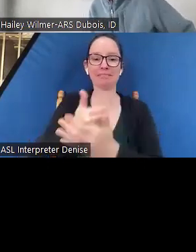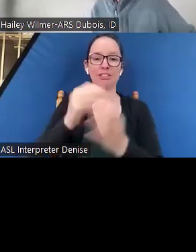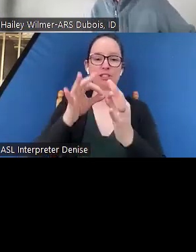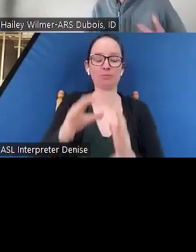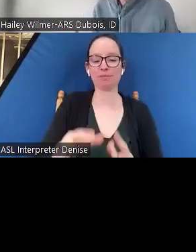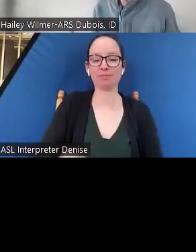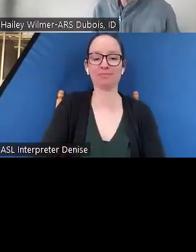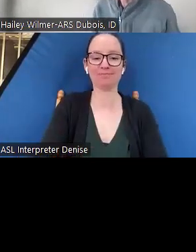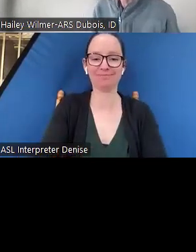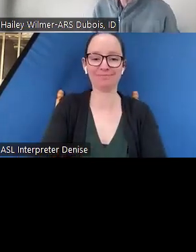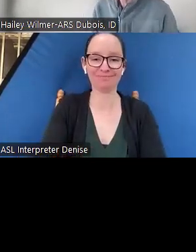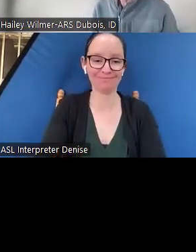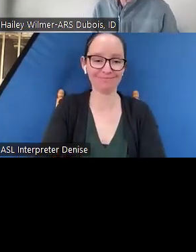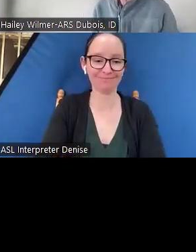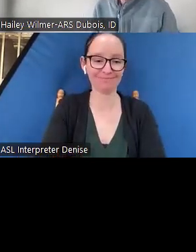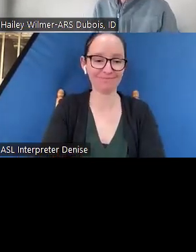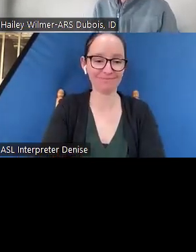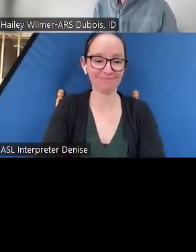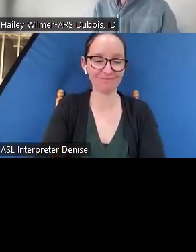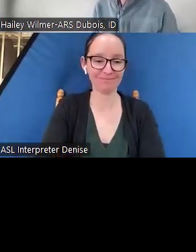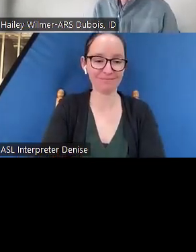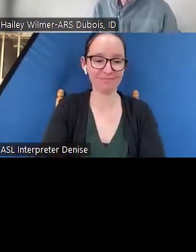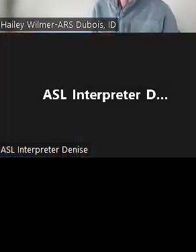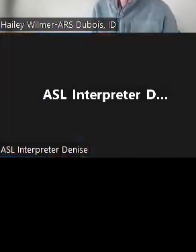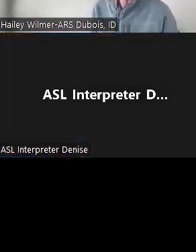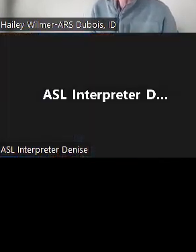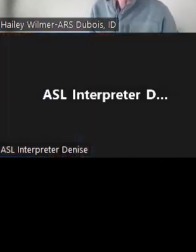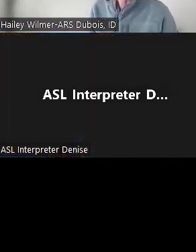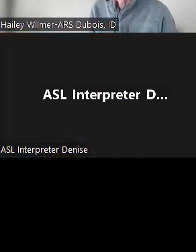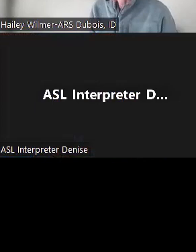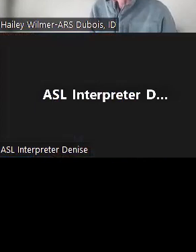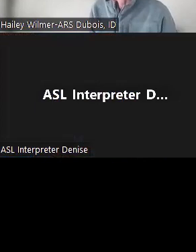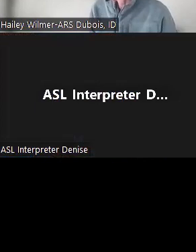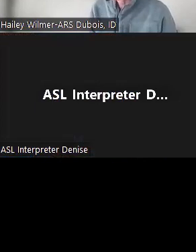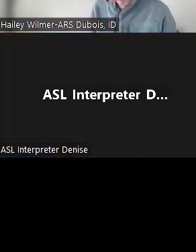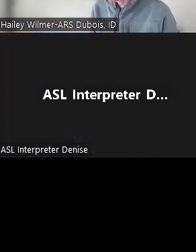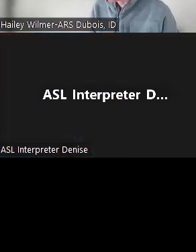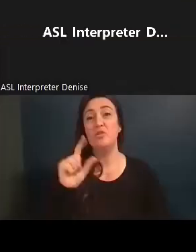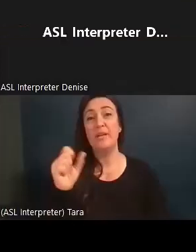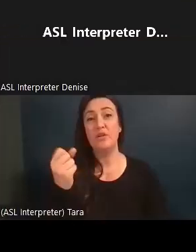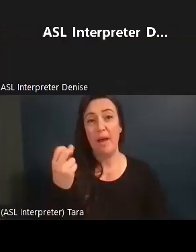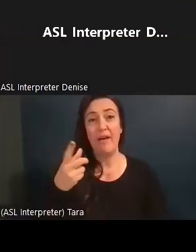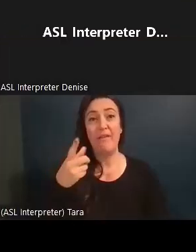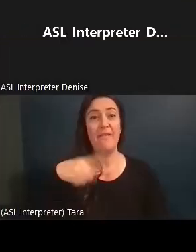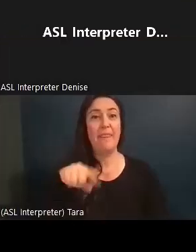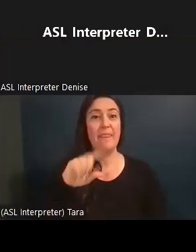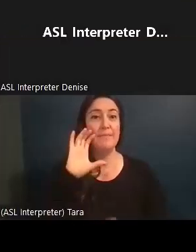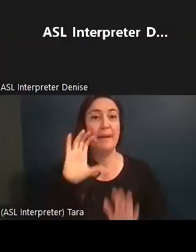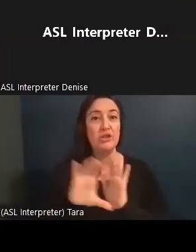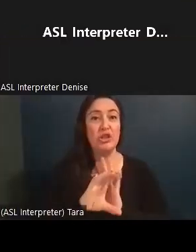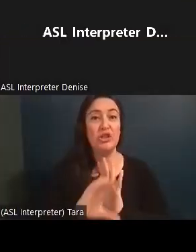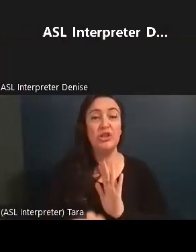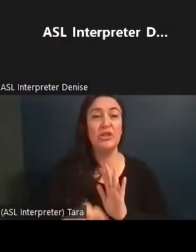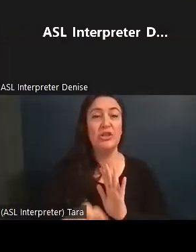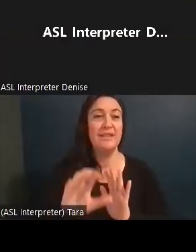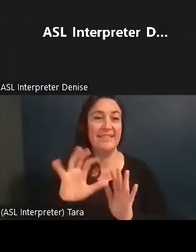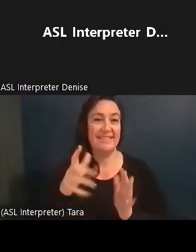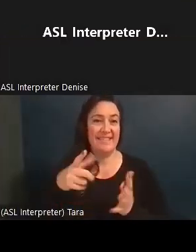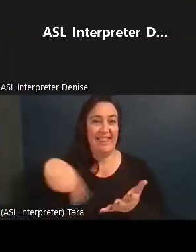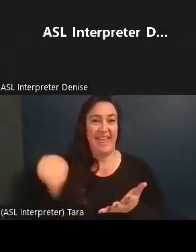It was established in 2012. And here here's a picture of sort of that context on the Short grass step.